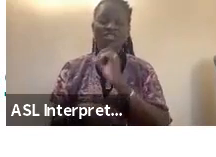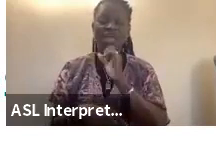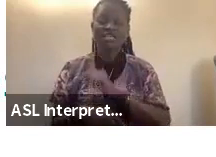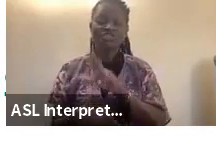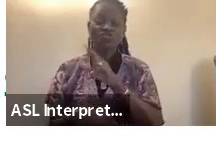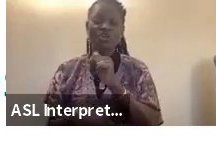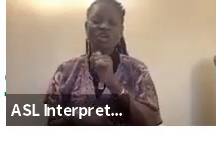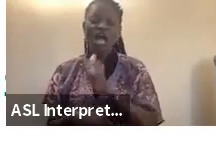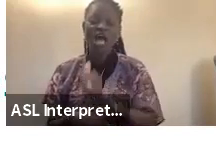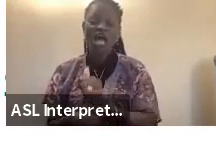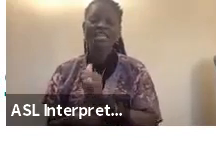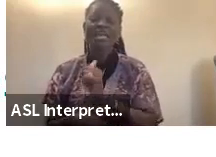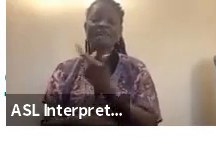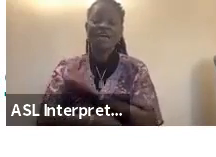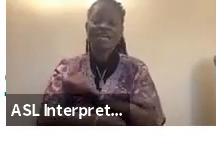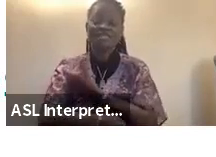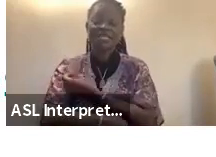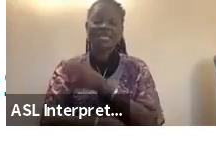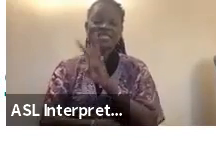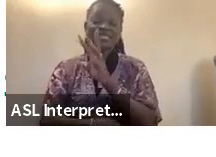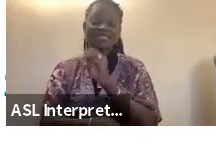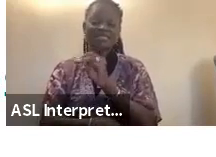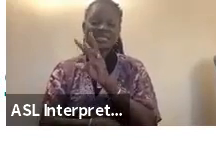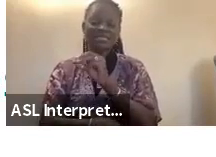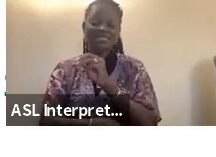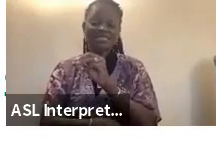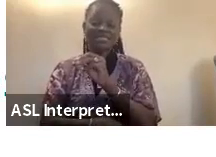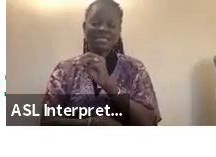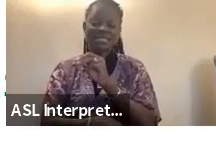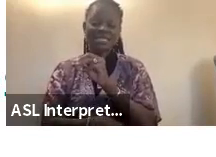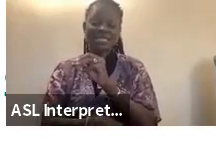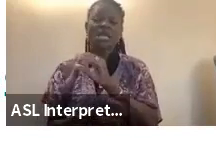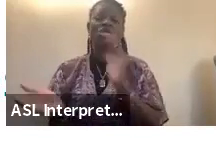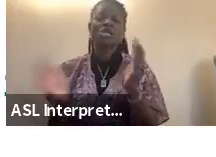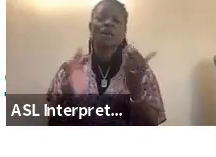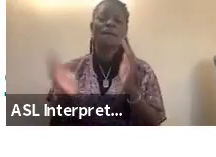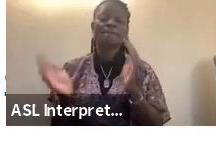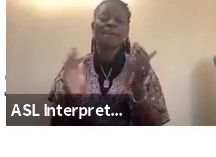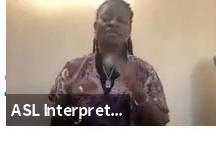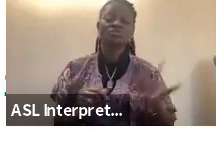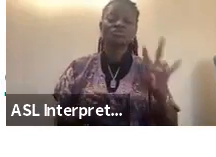residents is 60 as compared to 78 among fully vaccinated.